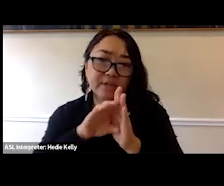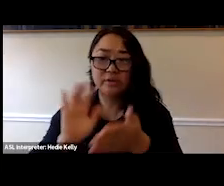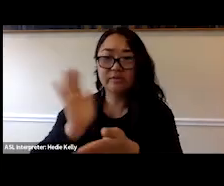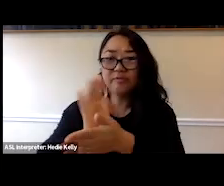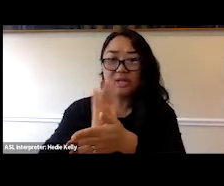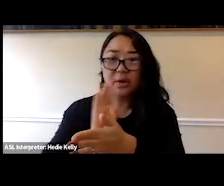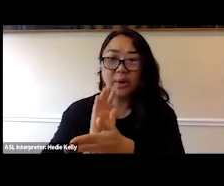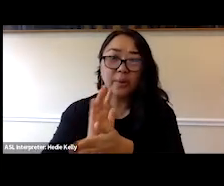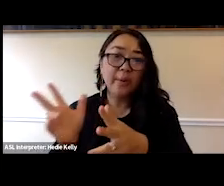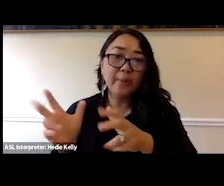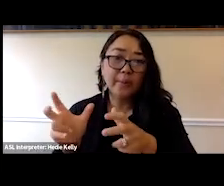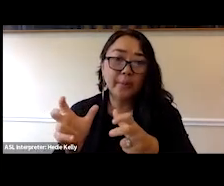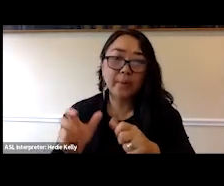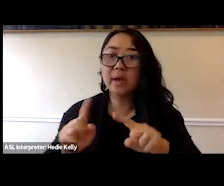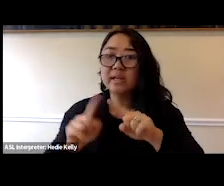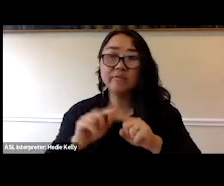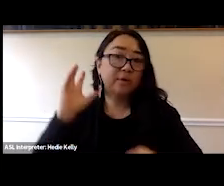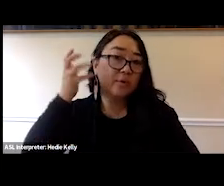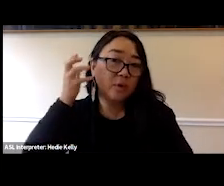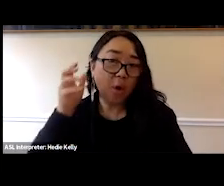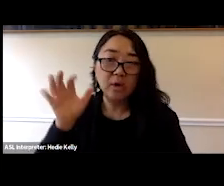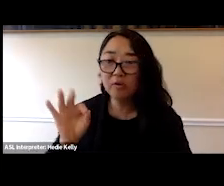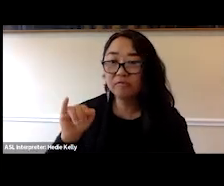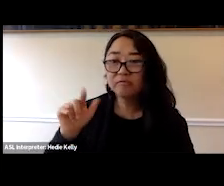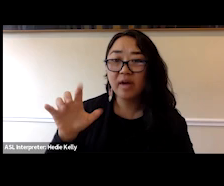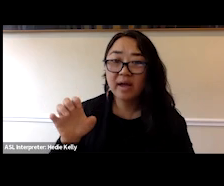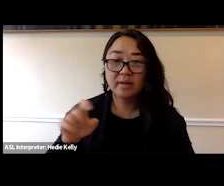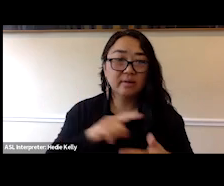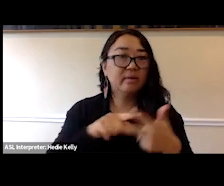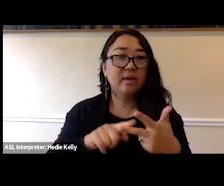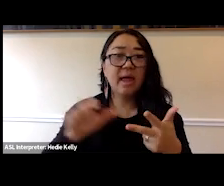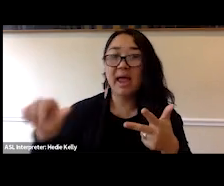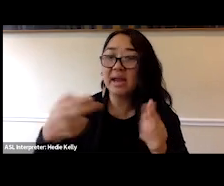audio files, et cetera, any of your branding and marketing collateral.